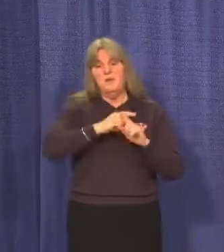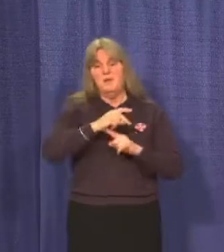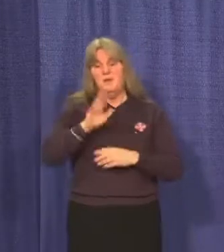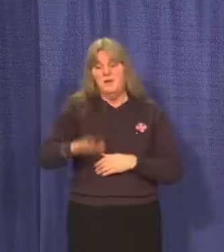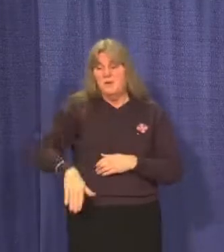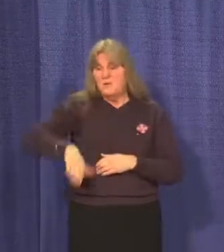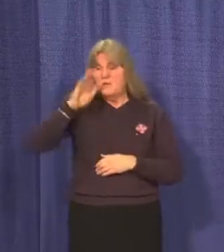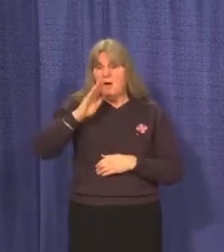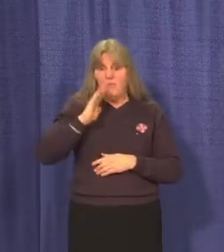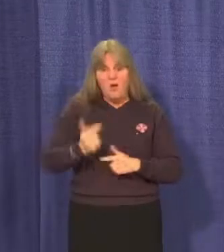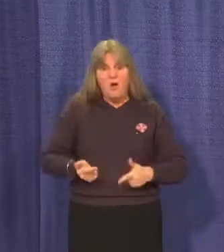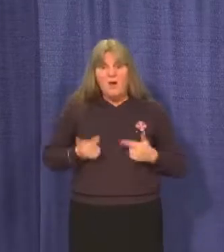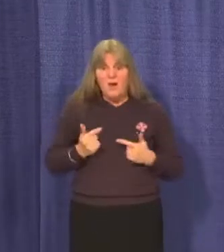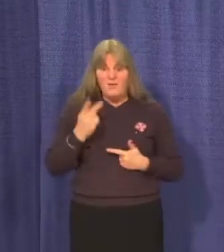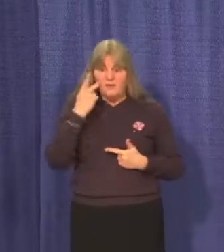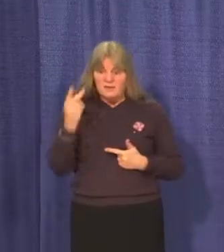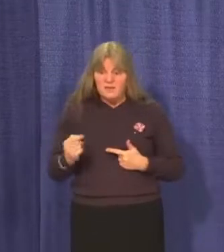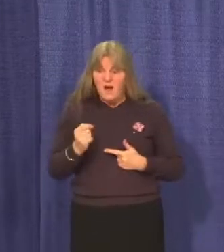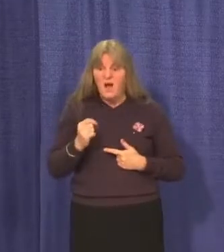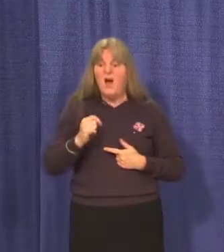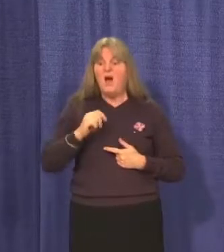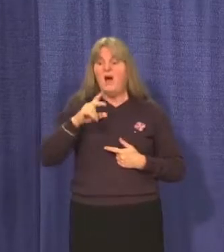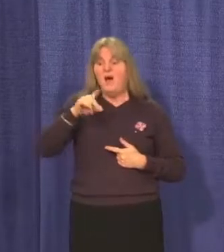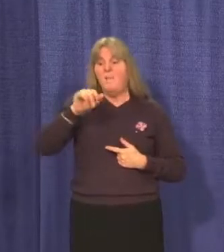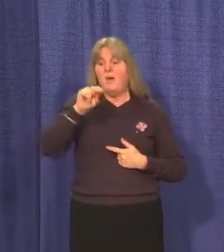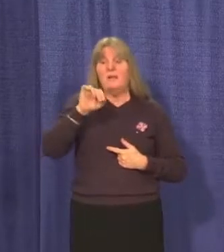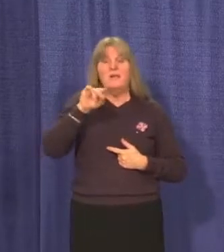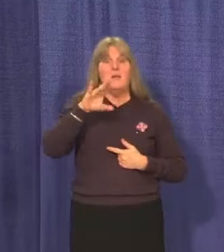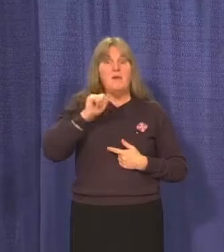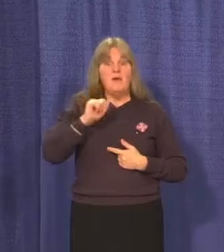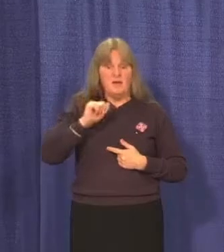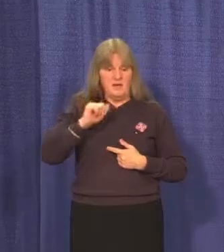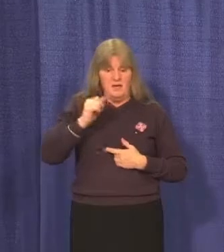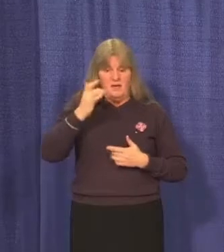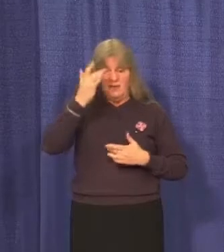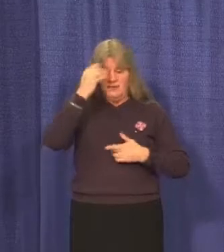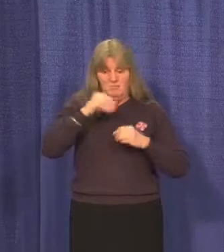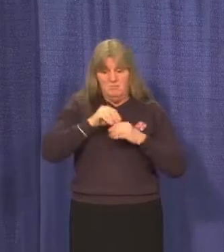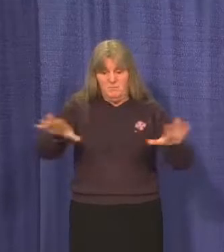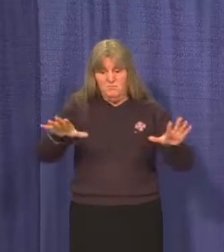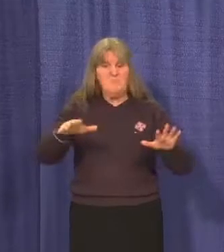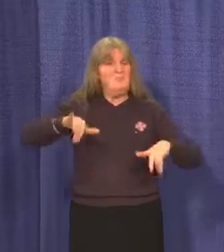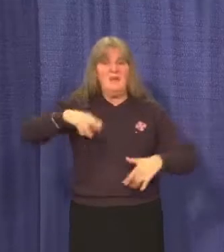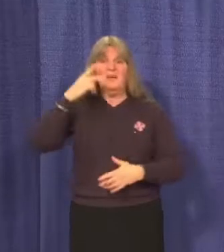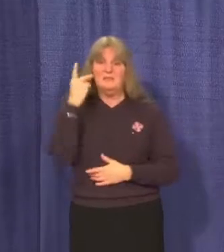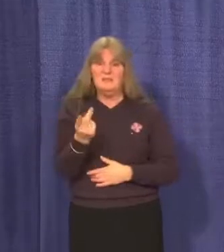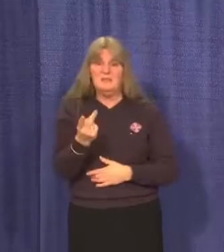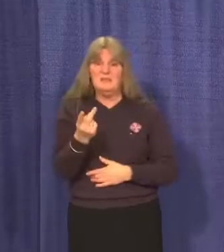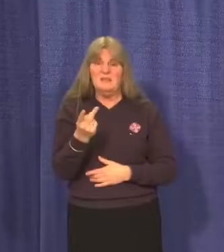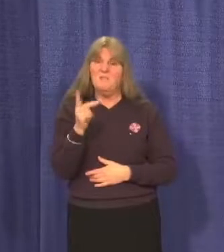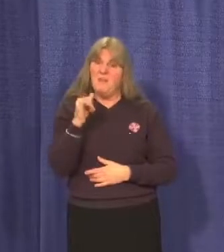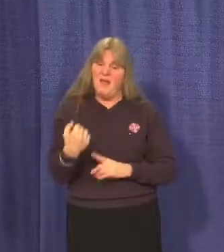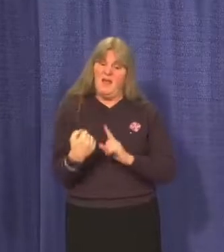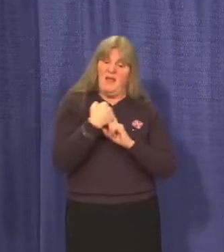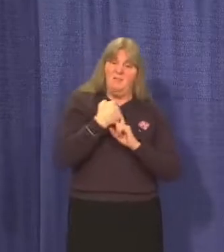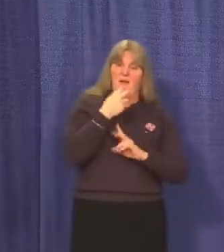lifetime. It is unusual time that typically leads to some hesitation and uncertainty. We deal with uncertainty every